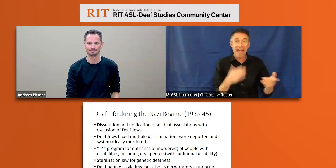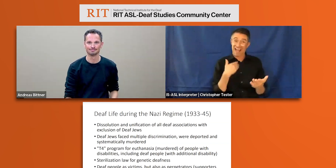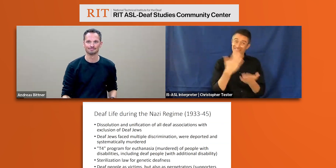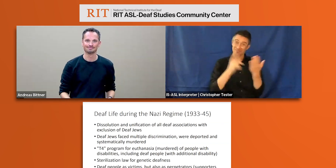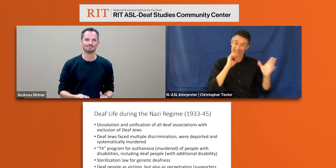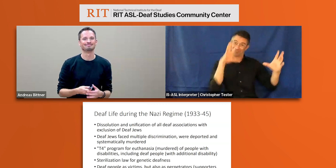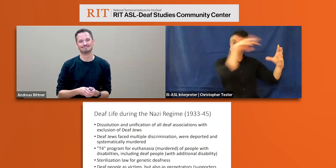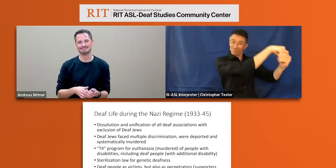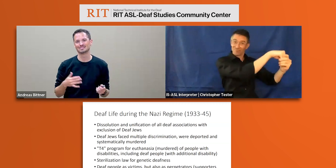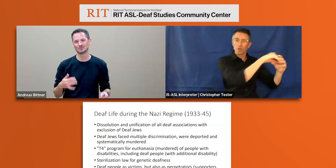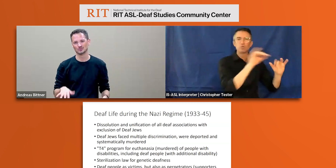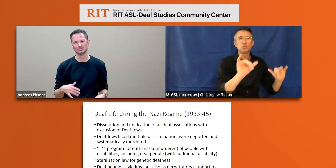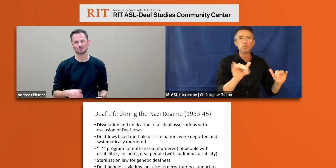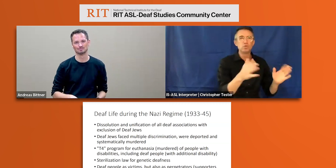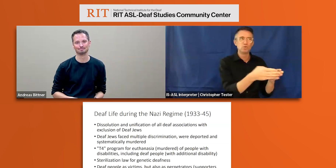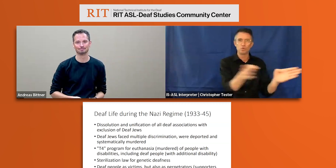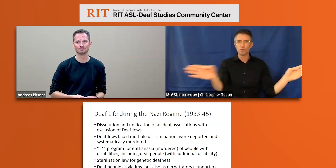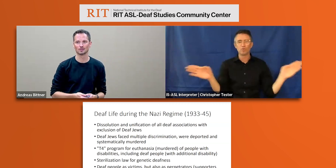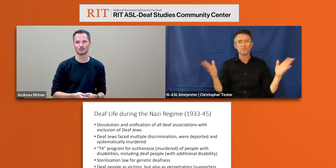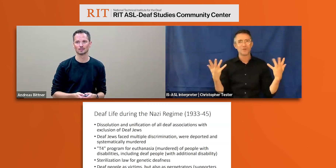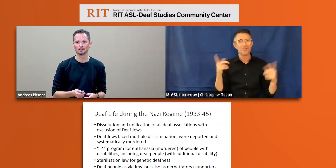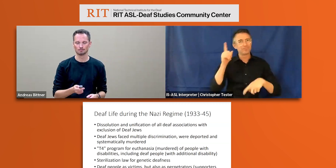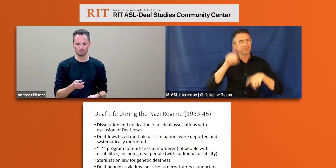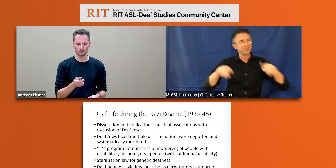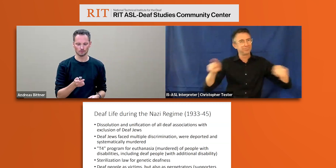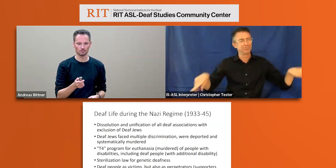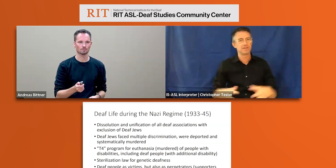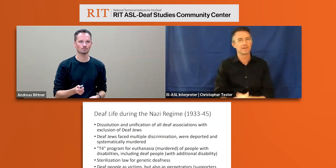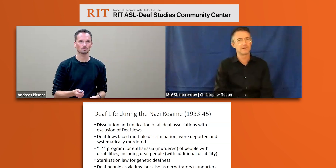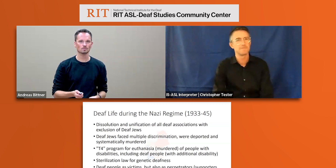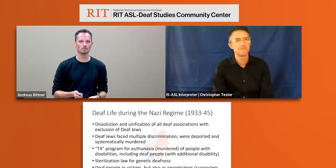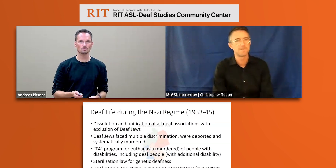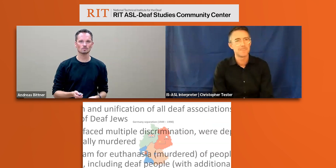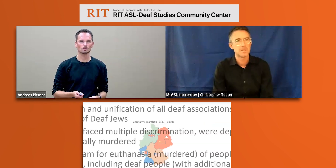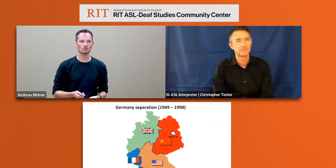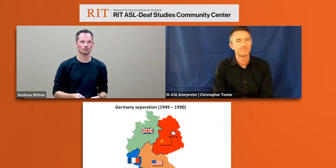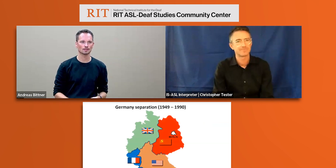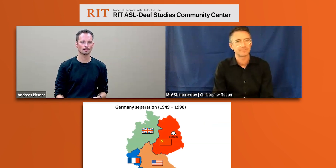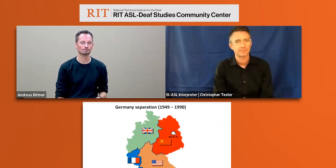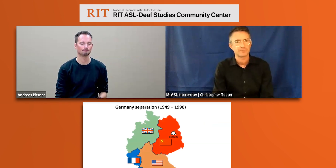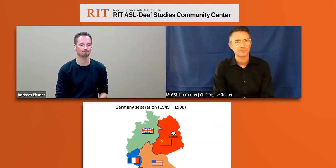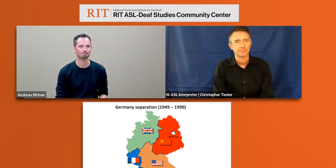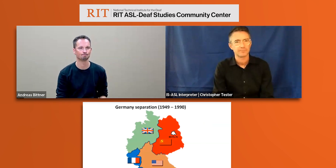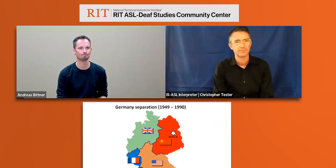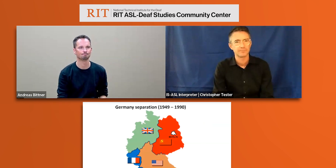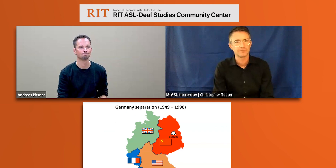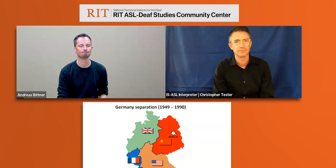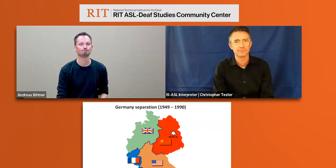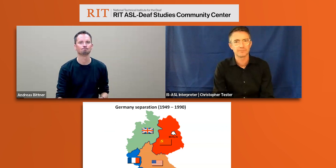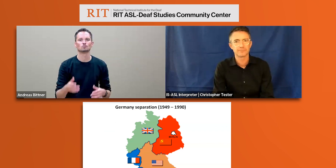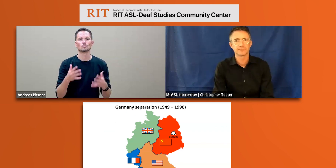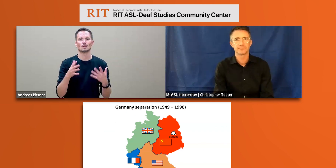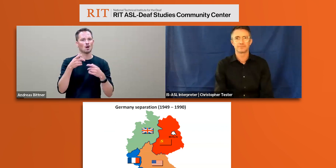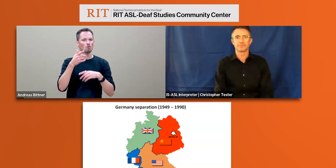Some deaf people who supported the Nazi regime were involved in the murdering of other deaf